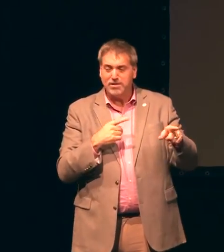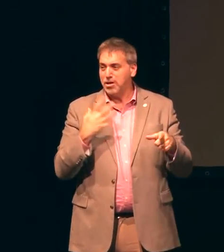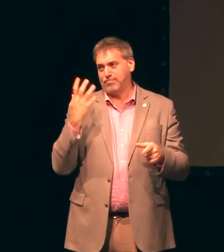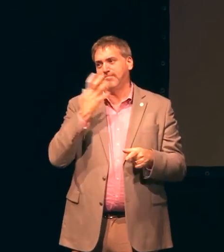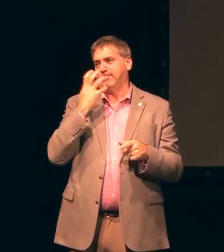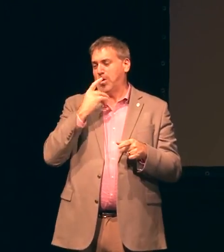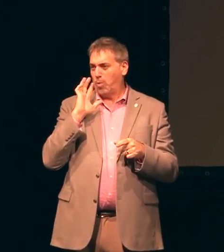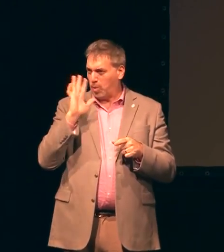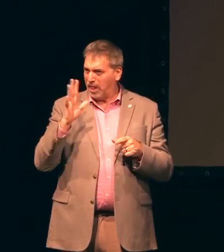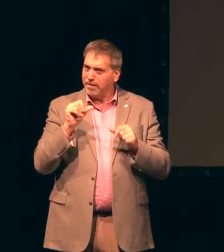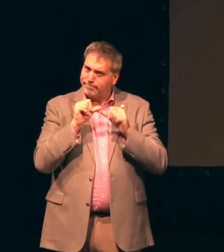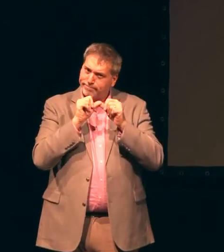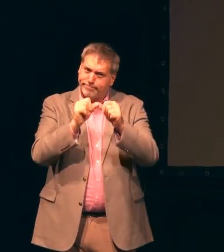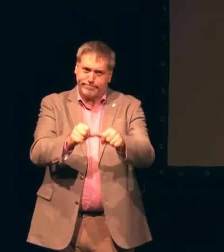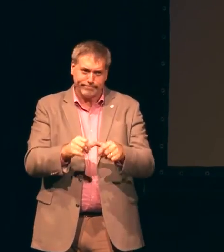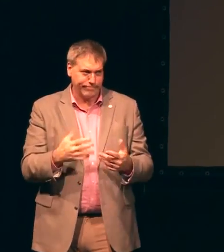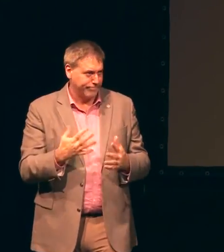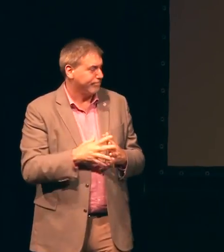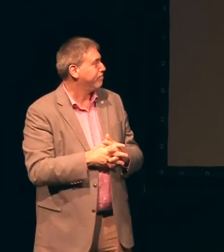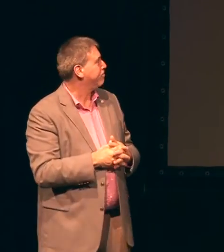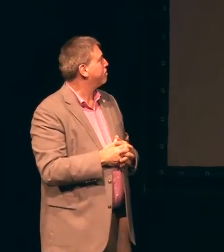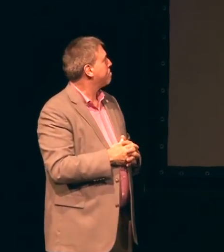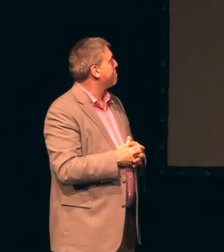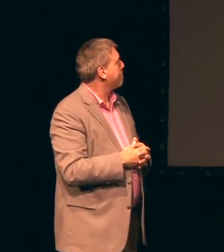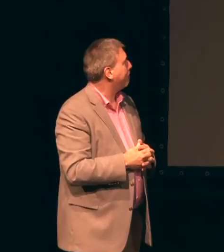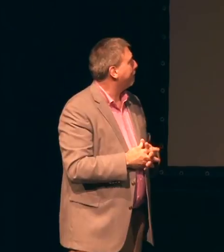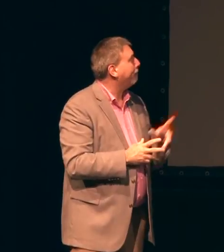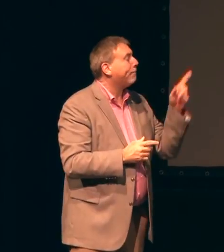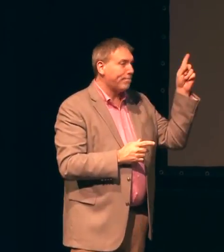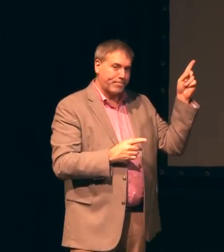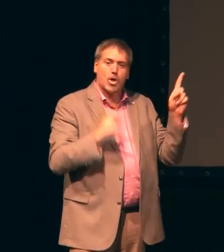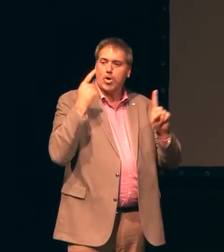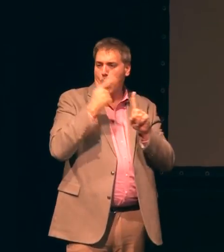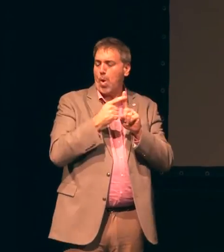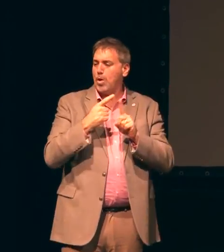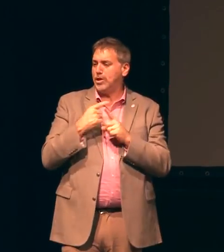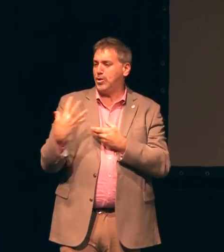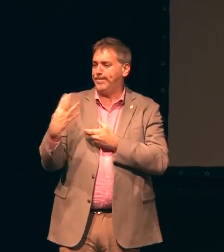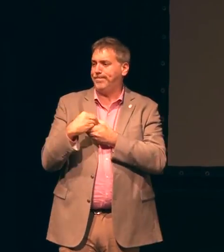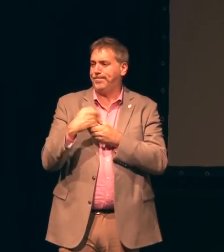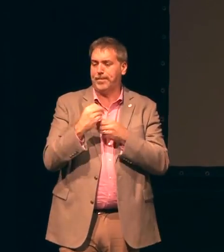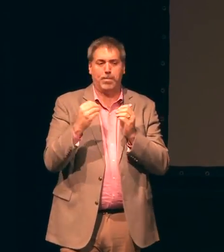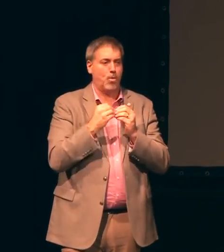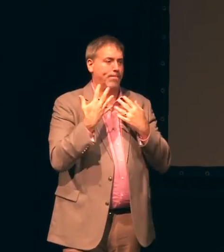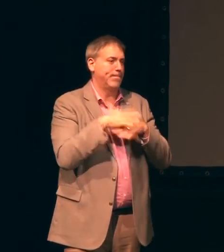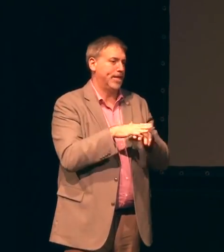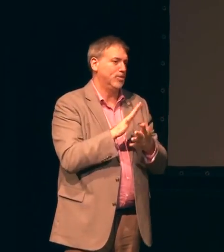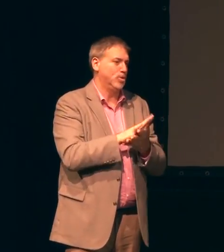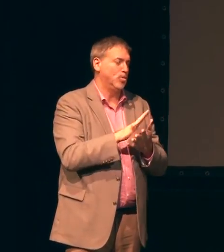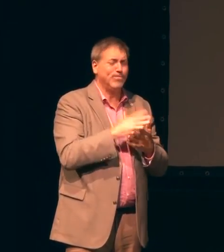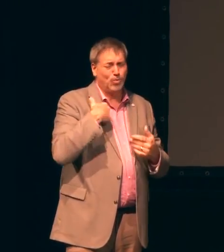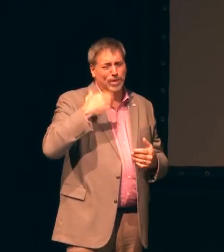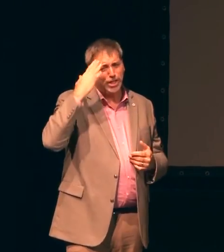amazing, so having that, being close to that anniversary would be great and we would like to continue that annually. And we want to